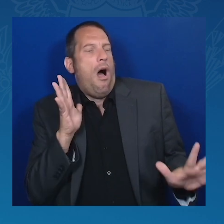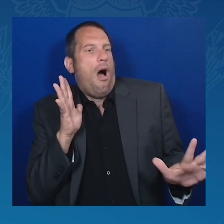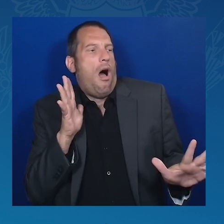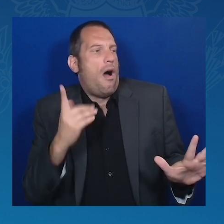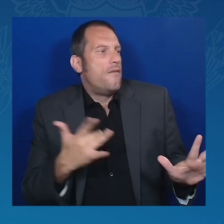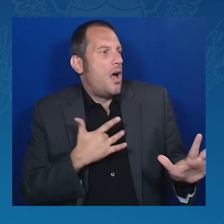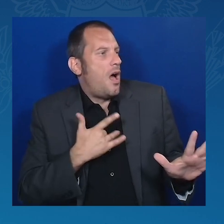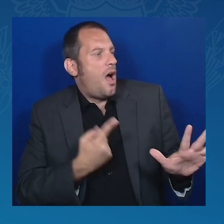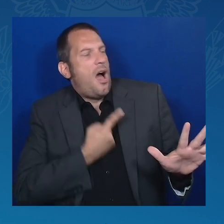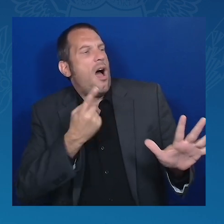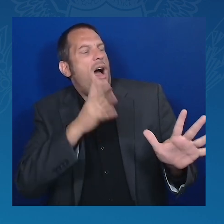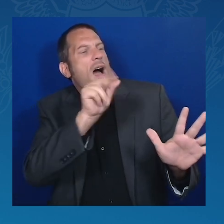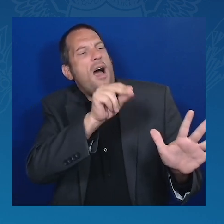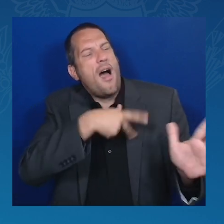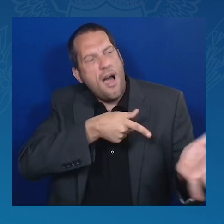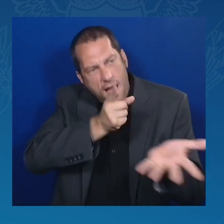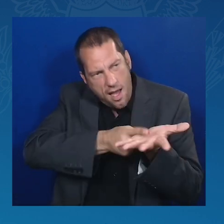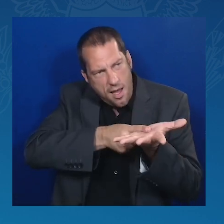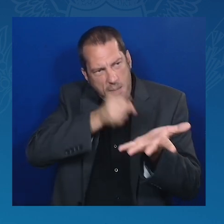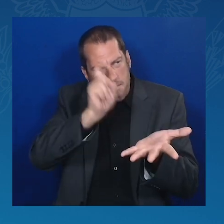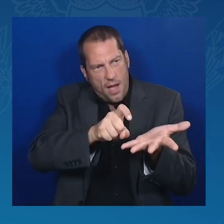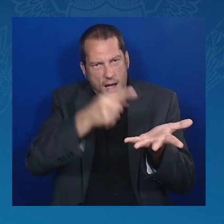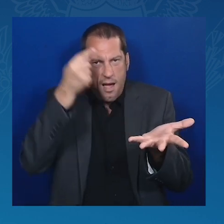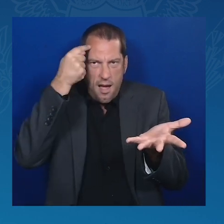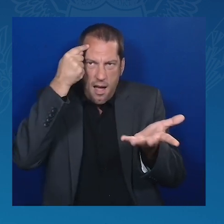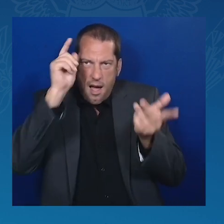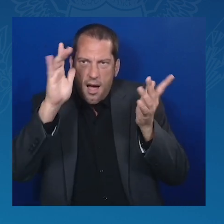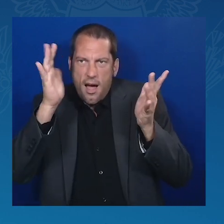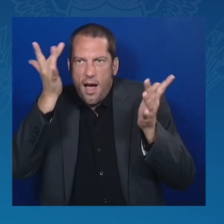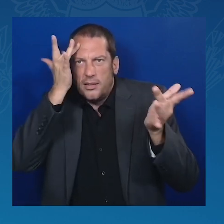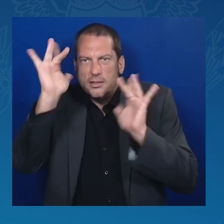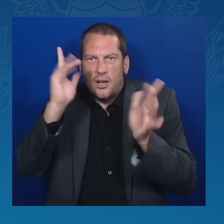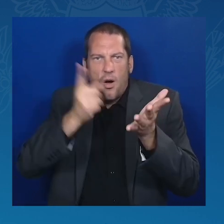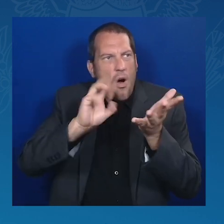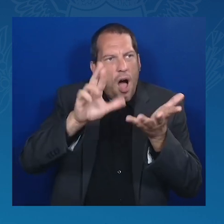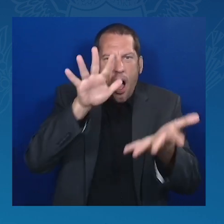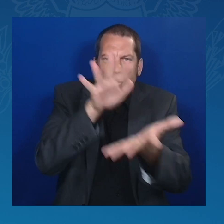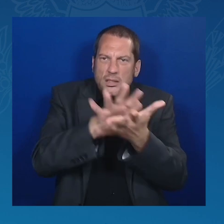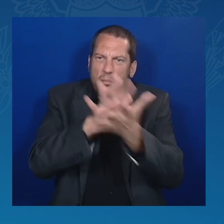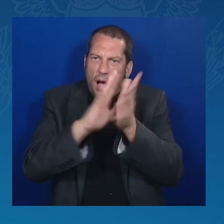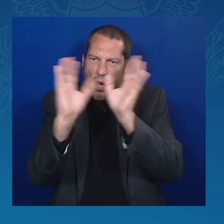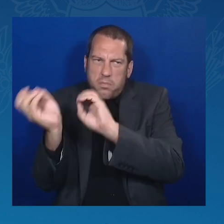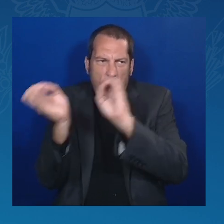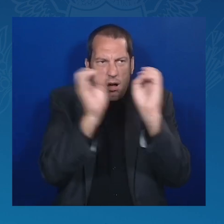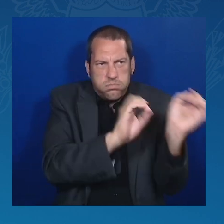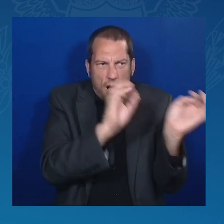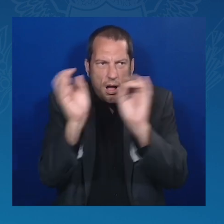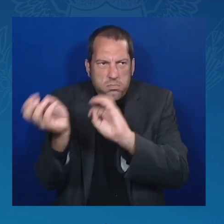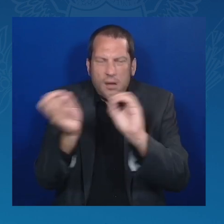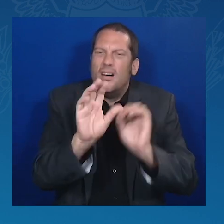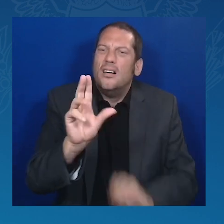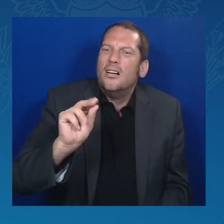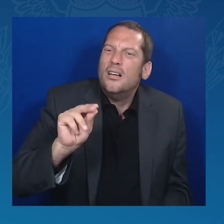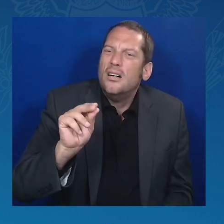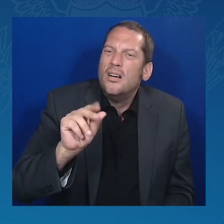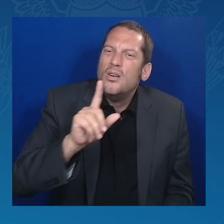The harm, the actual harm that has occurred to real people